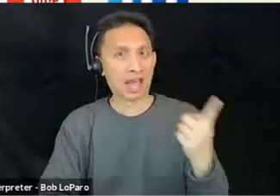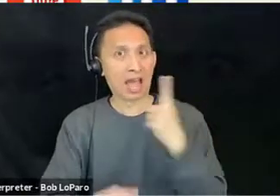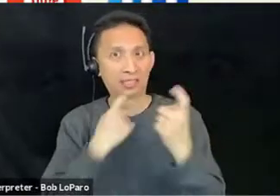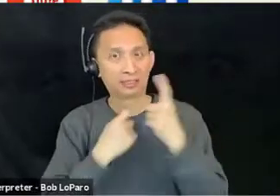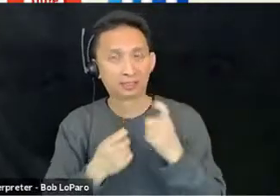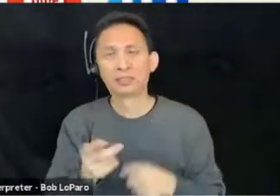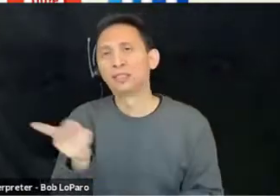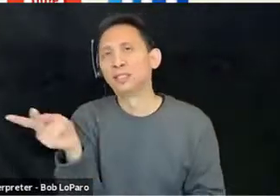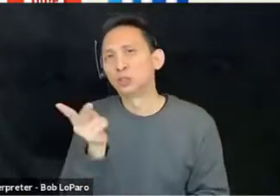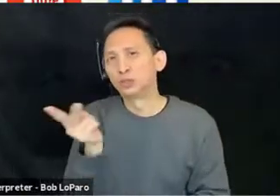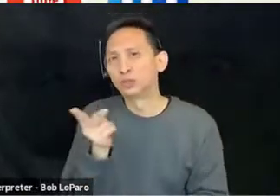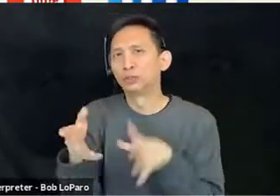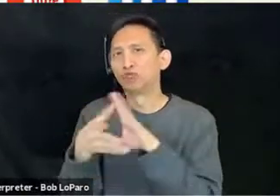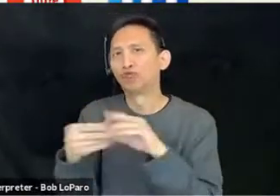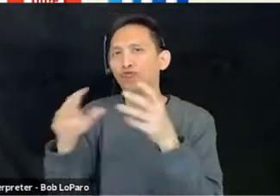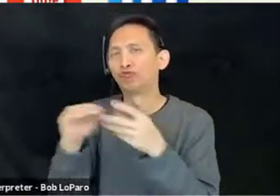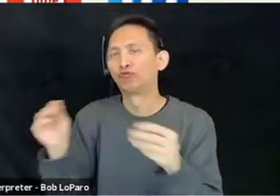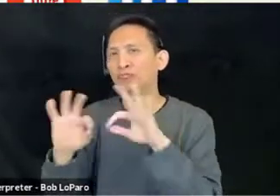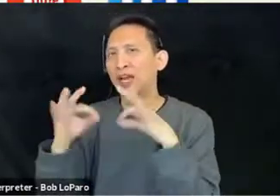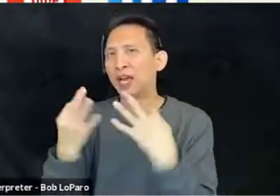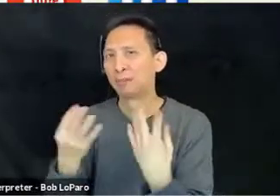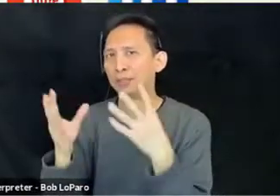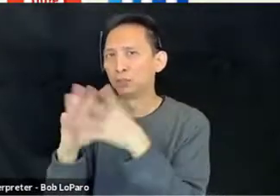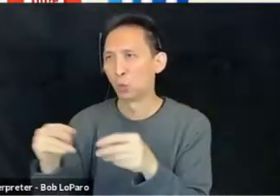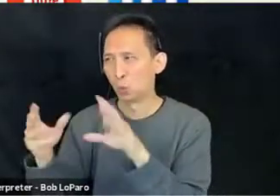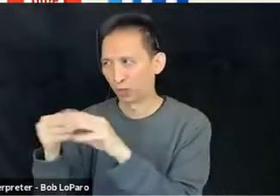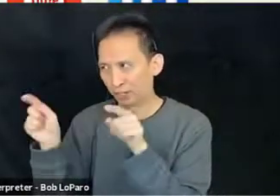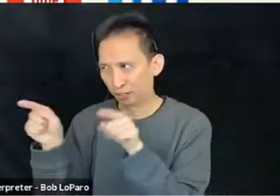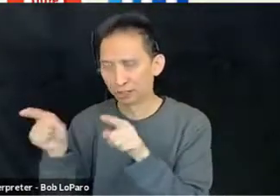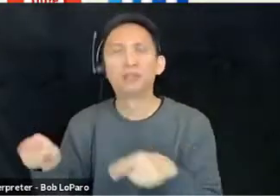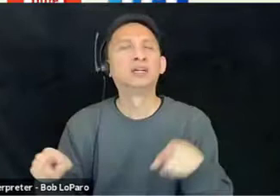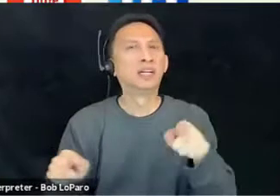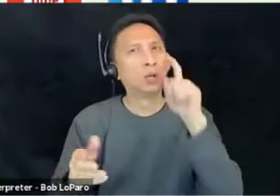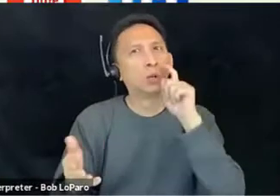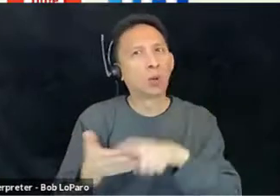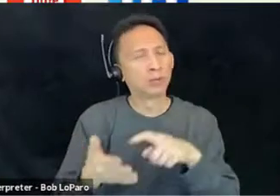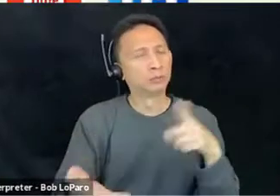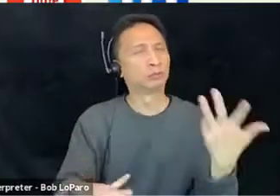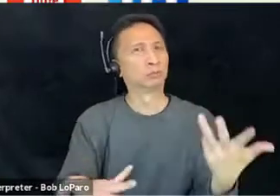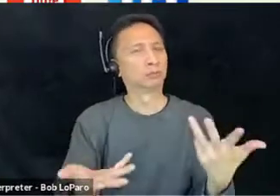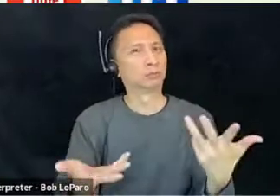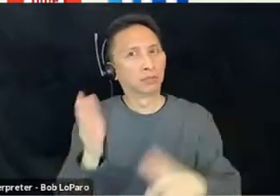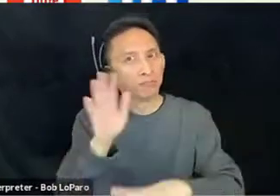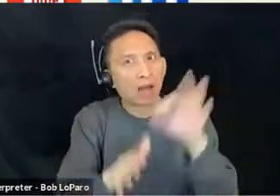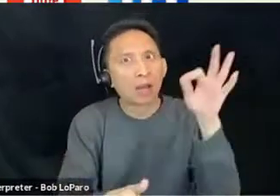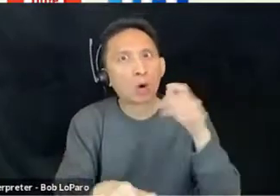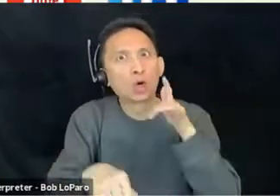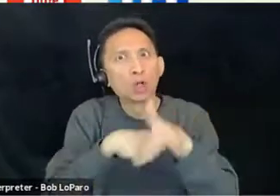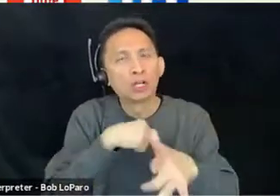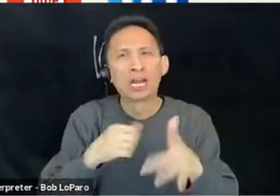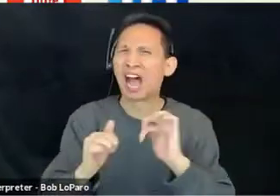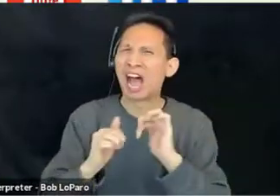She said, "You seem to have identified the concern earlier. How did you know something was out of the ordinary?